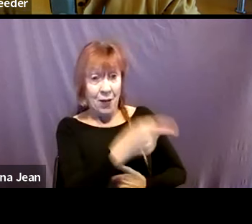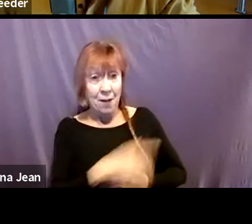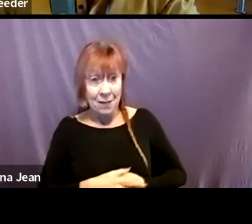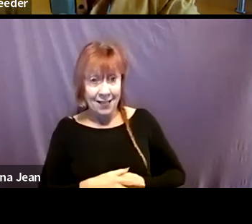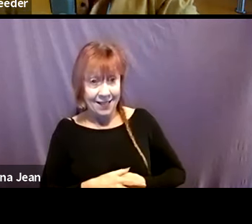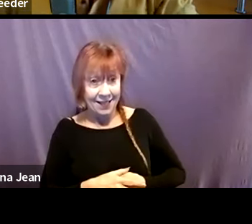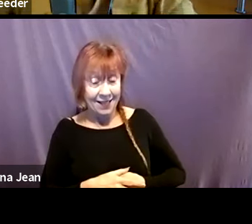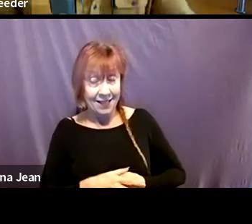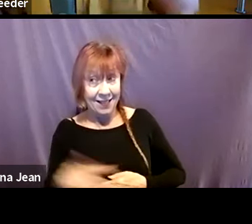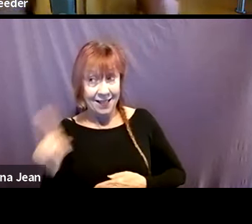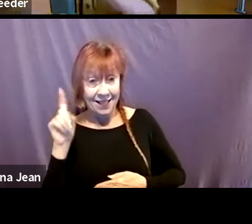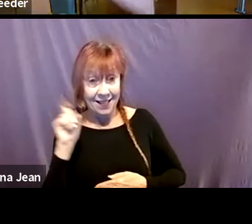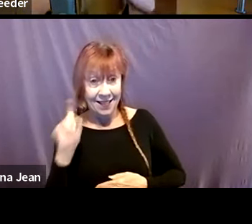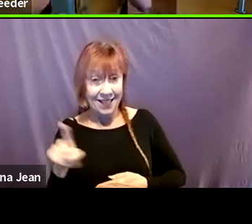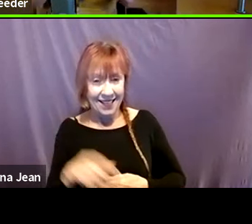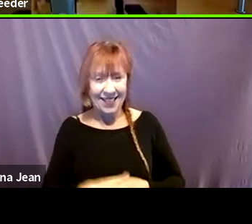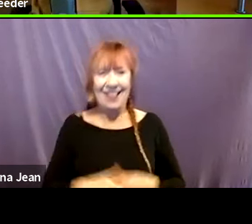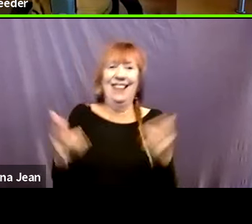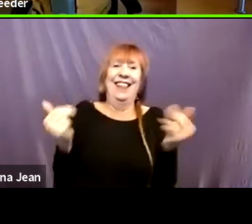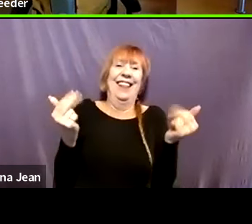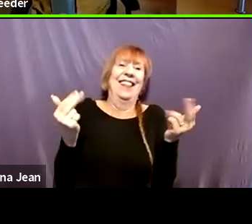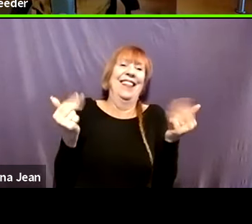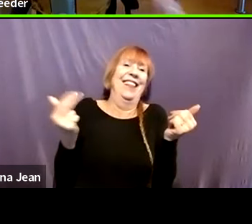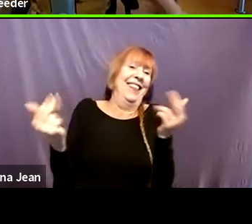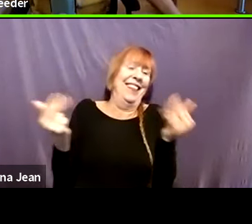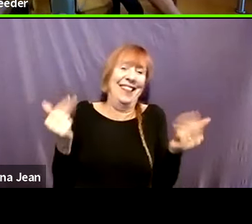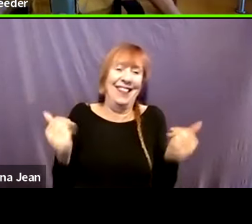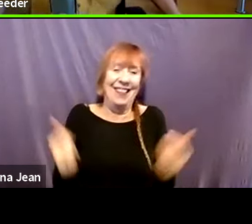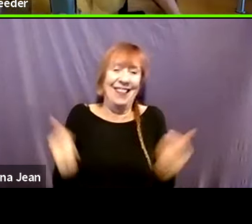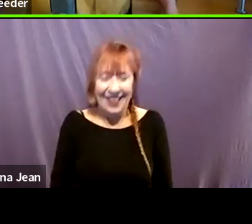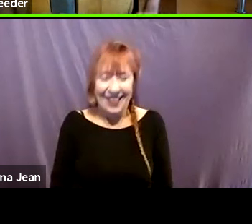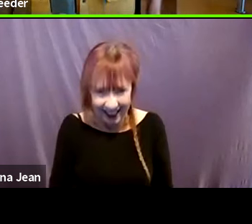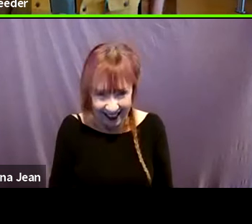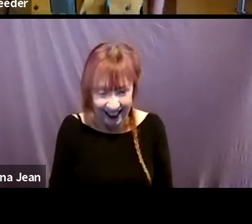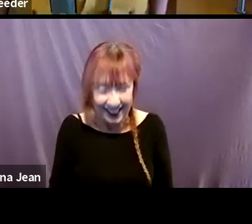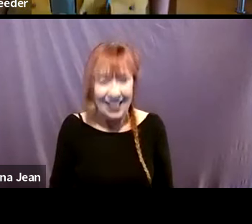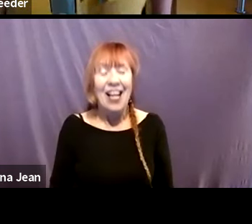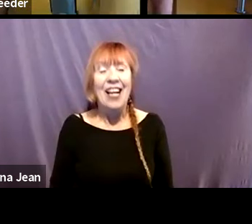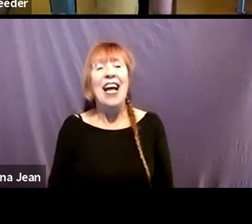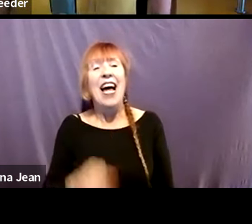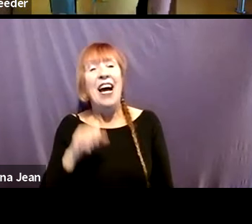I mean-- No. (Cory clapping) I'm just saying, if we're talking about writers,